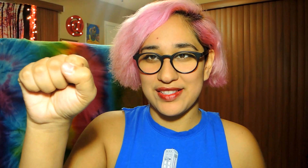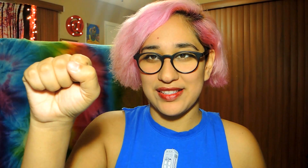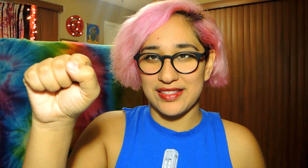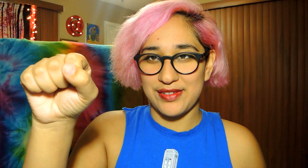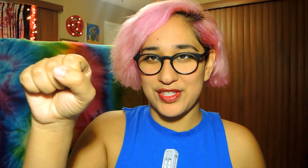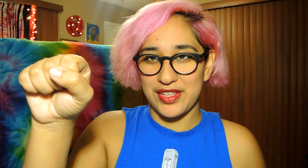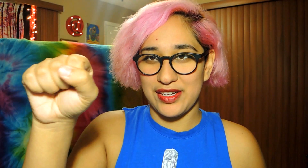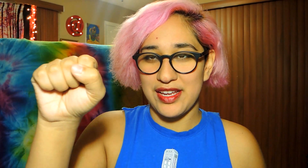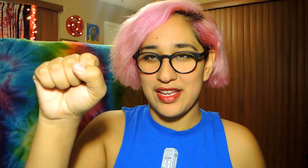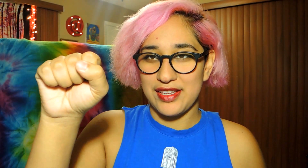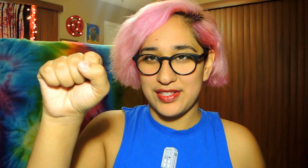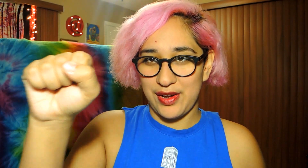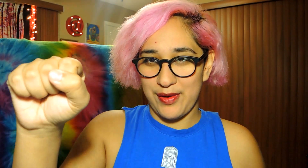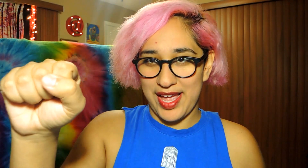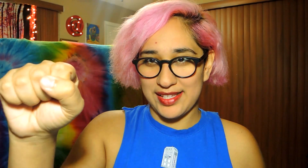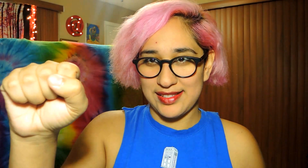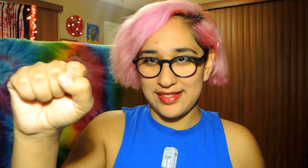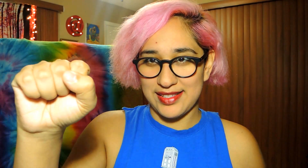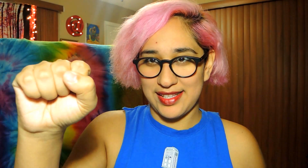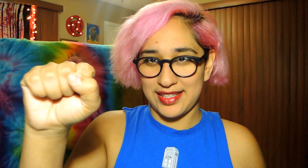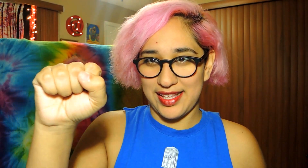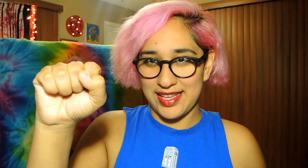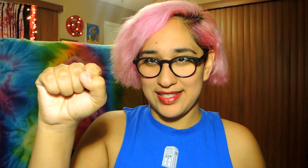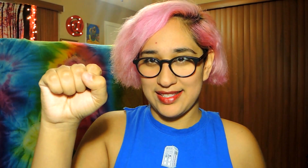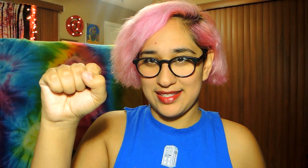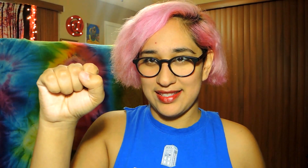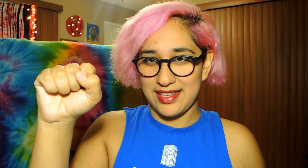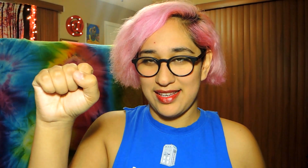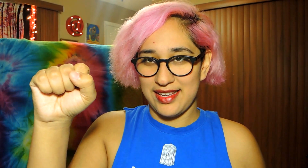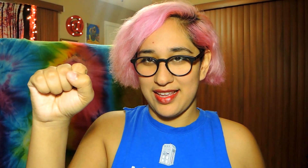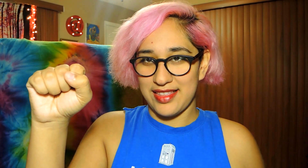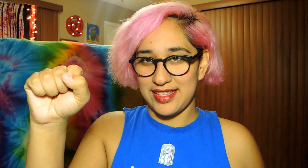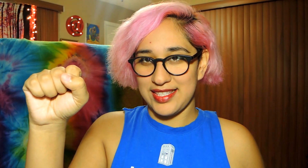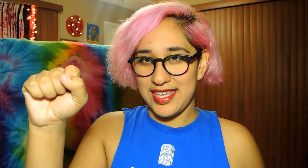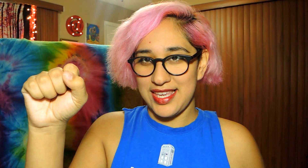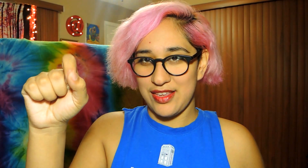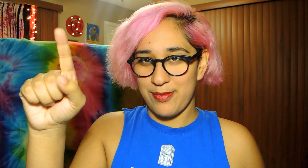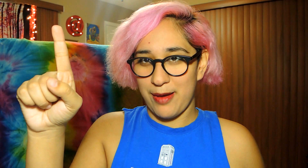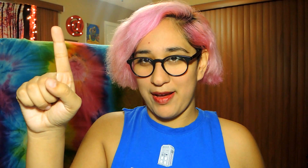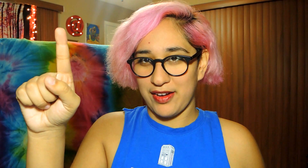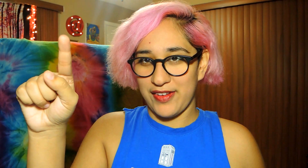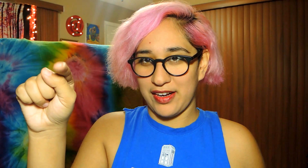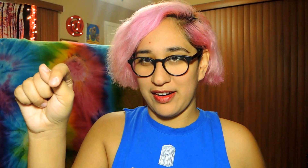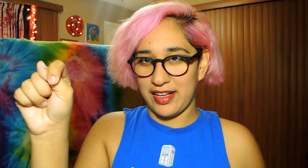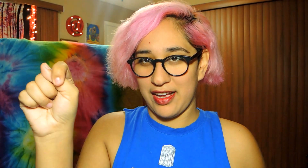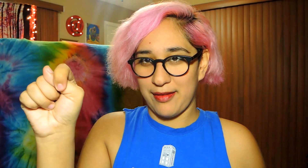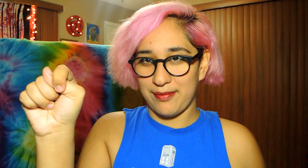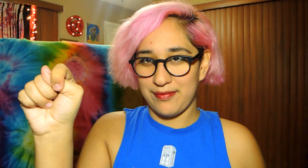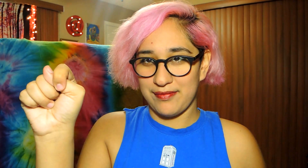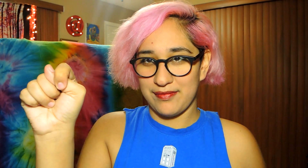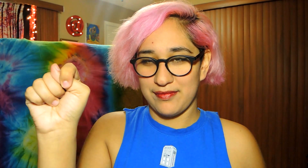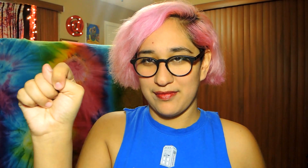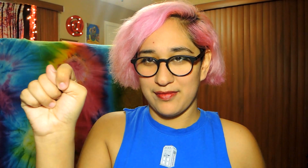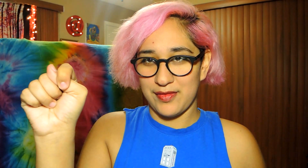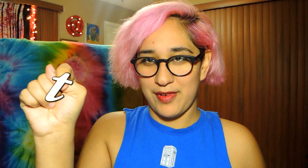out into each other? So "S" is like this, and then "T" you pop out your finger and come